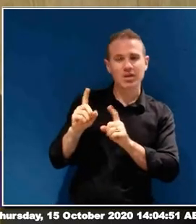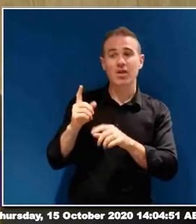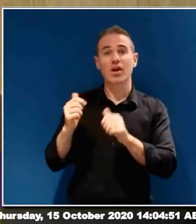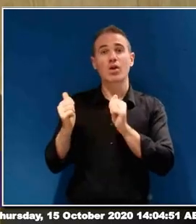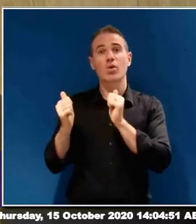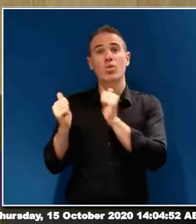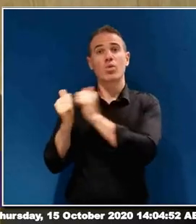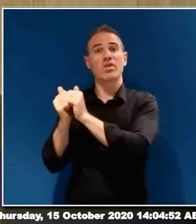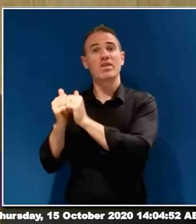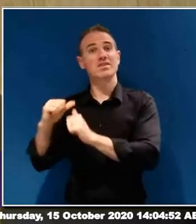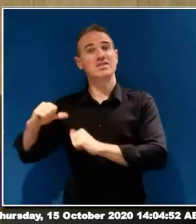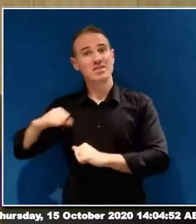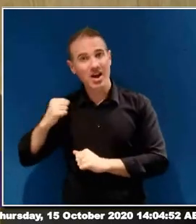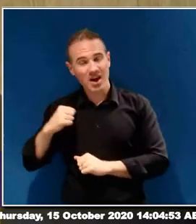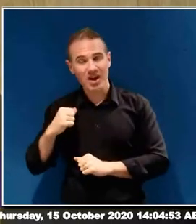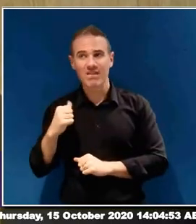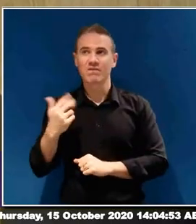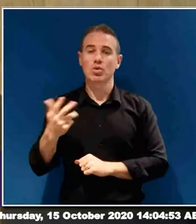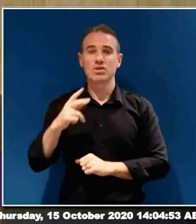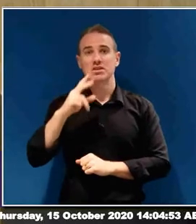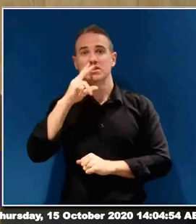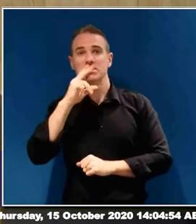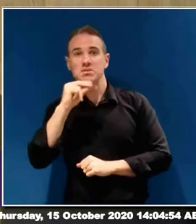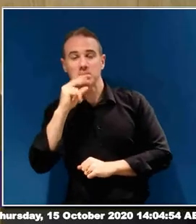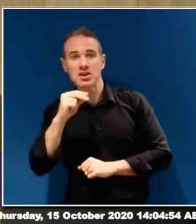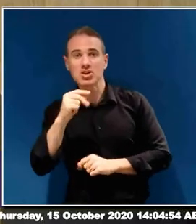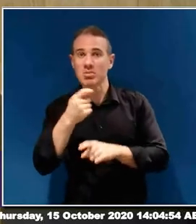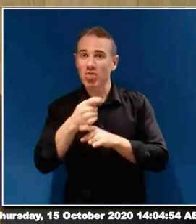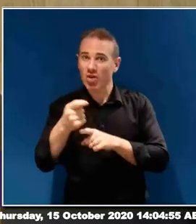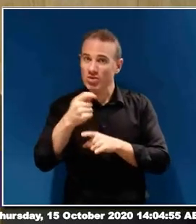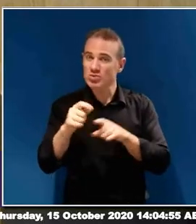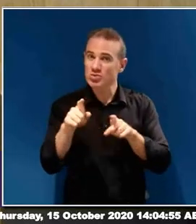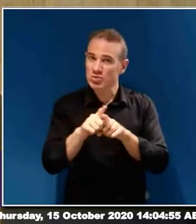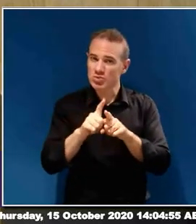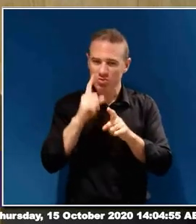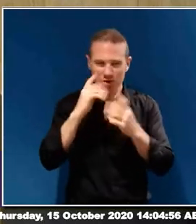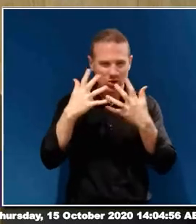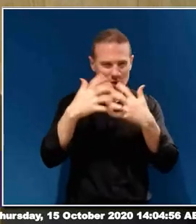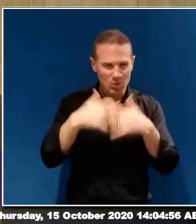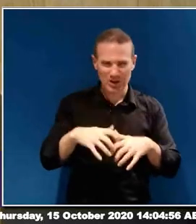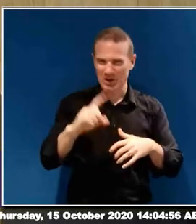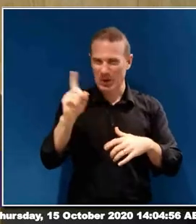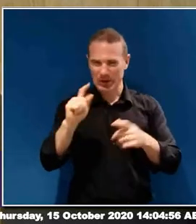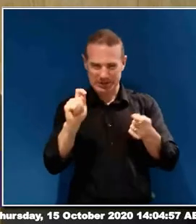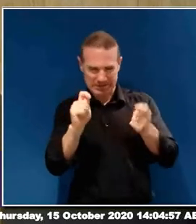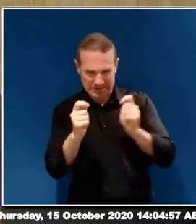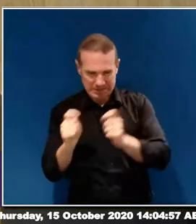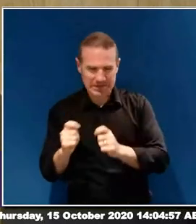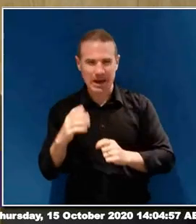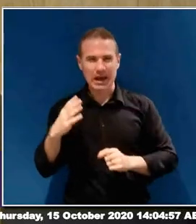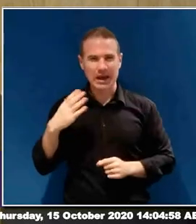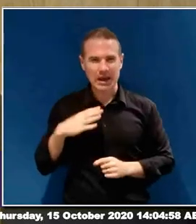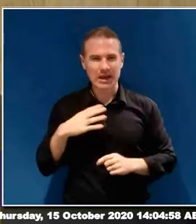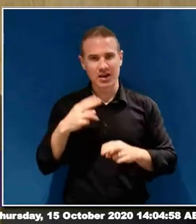to work out what adjustments are required for that student to access education on the same basis as the other students.